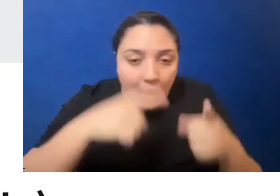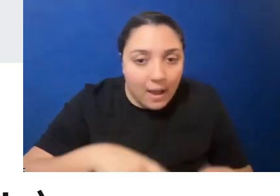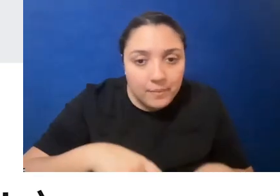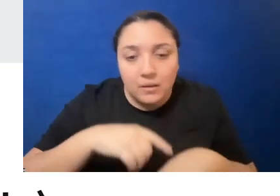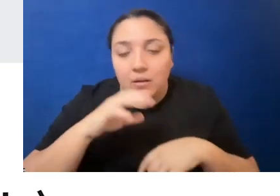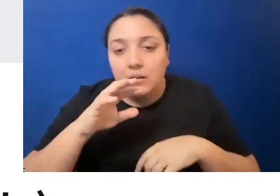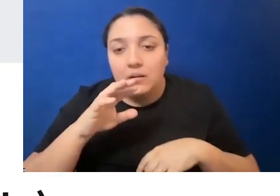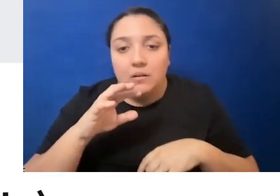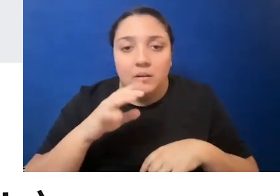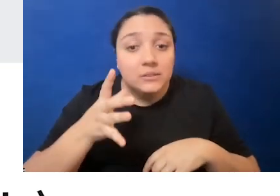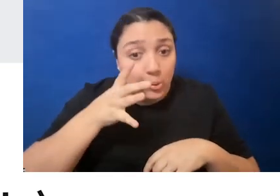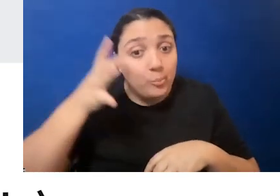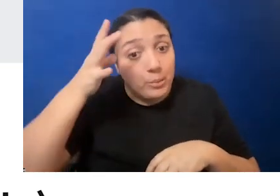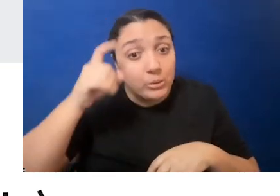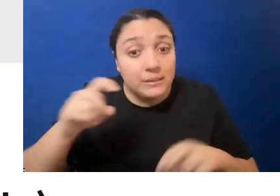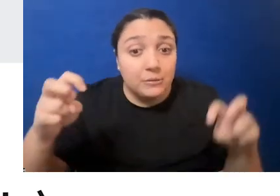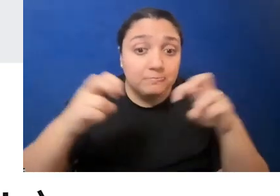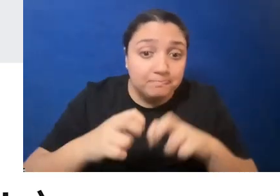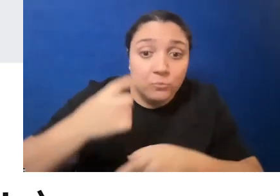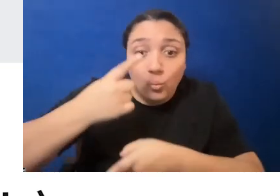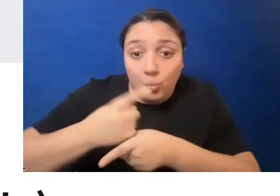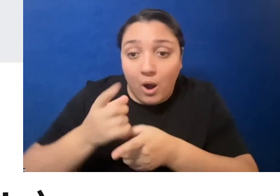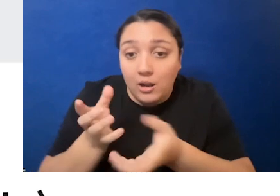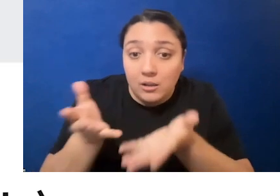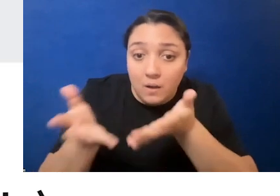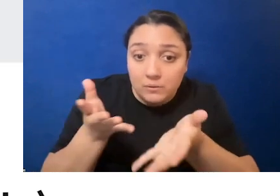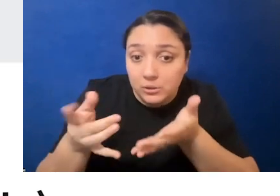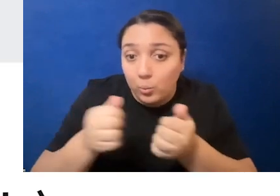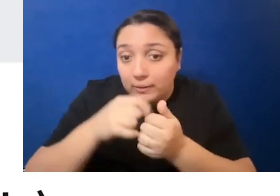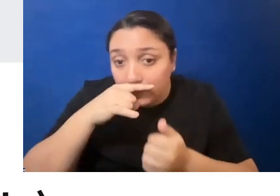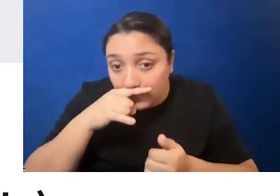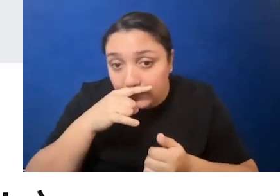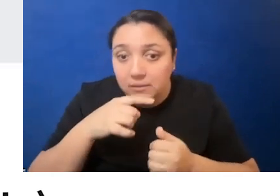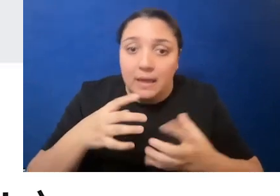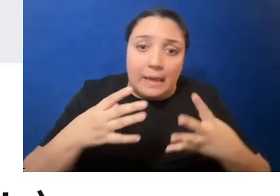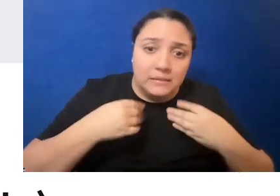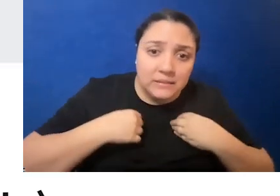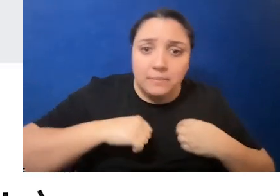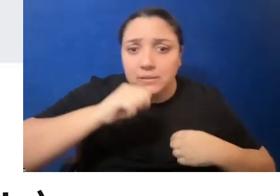THEIR KID COMES HOME AND SAYS THIS IS WHAT HAPPENED, THEY CAN HAVE THE RIGHT CONVERSATION WITH